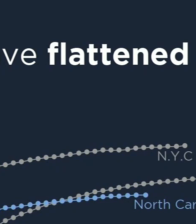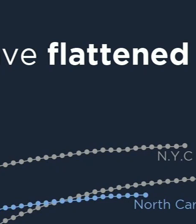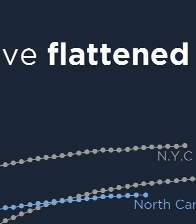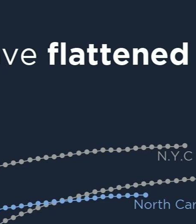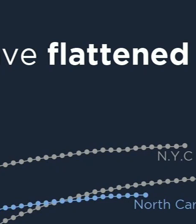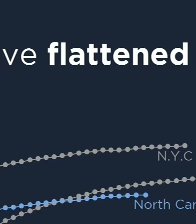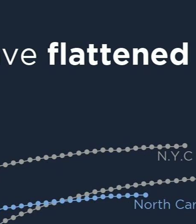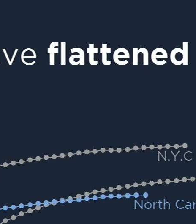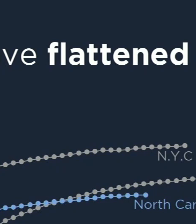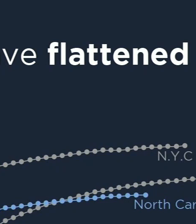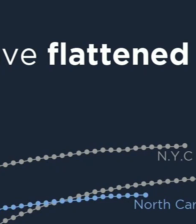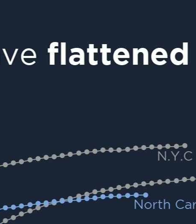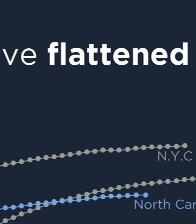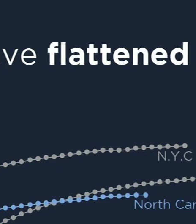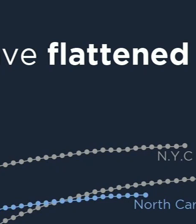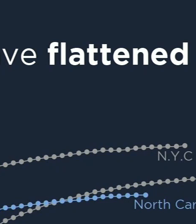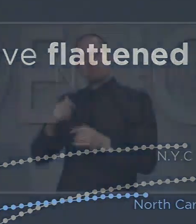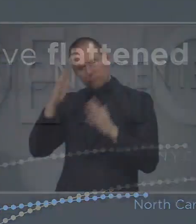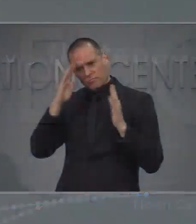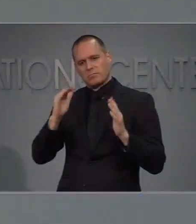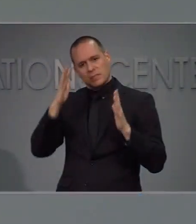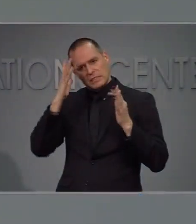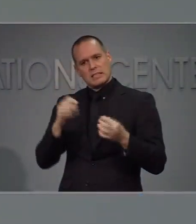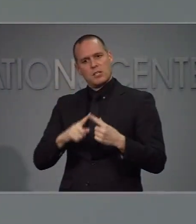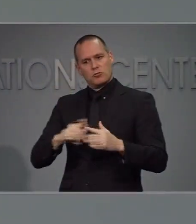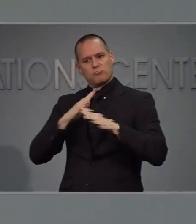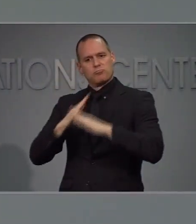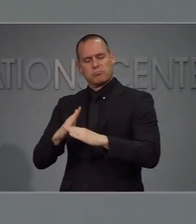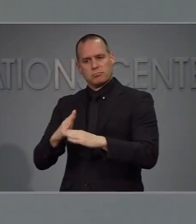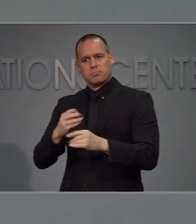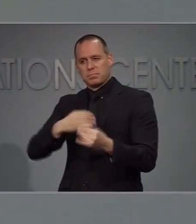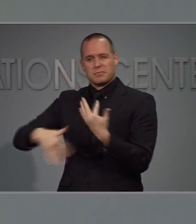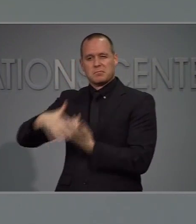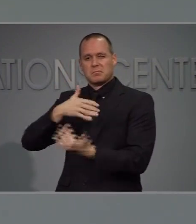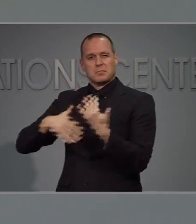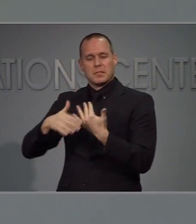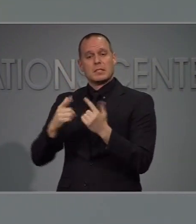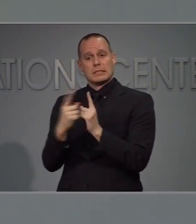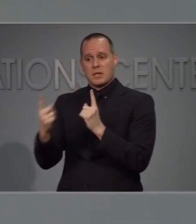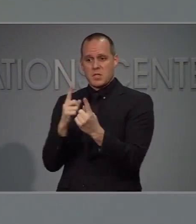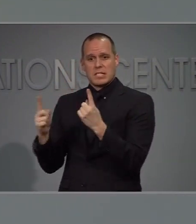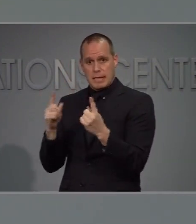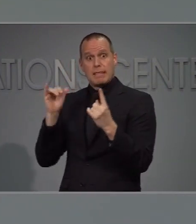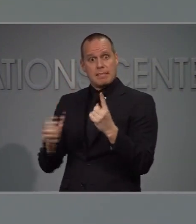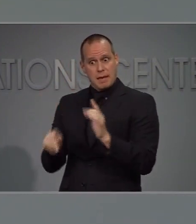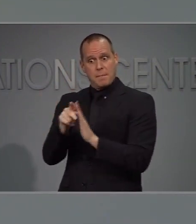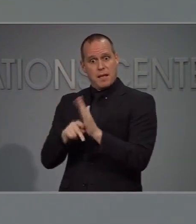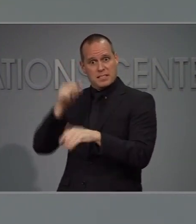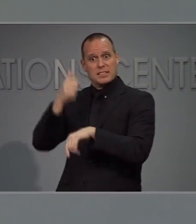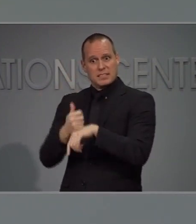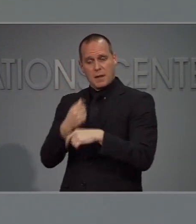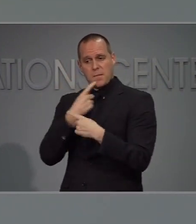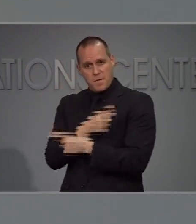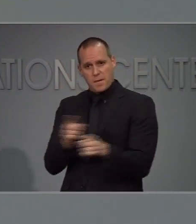ACTION TO SAVE LIVES AS A WARNING TO KOA ADA HAS BEEN DRIVING OUR POLICY REALLY LIKE ONES SO IF YOU BECAUSE THERE'S NO VACCINE FOR THOSE AND YOU KNOW TRY TO DRAFT. IT IS CLEAR